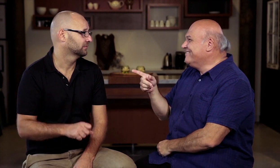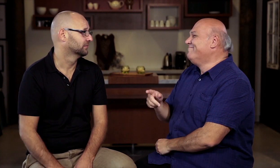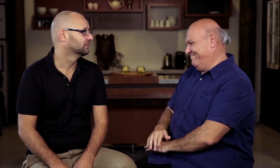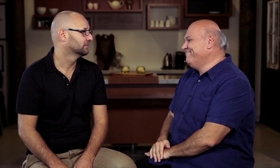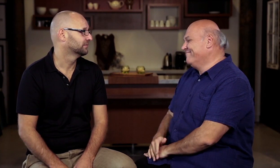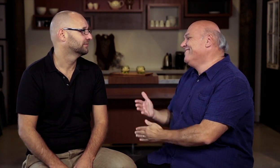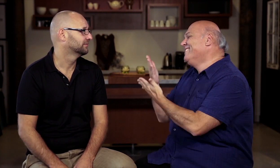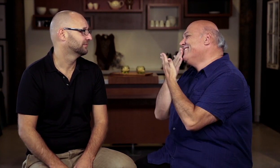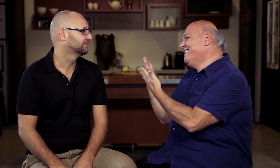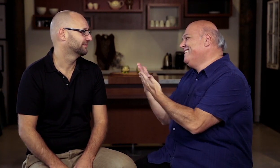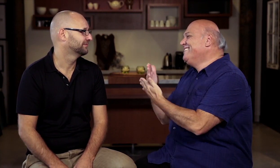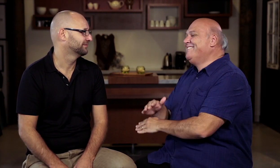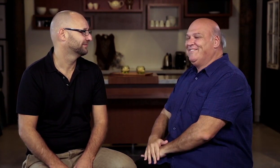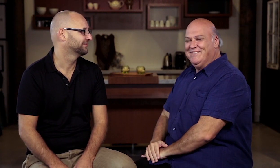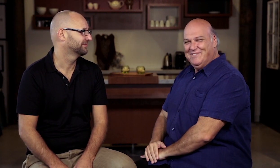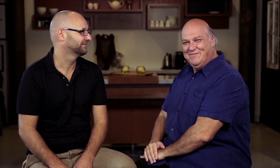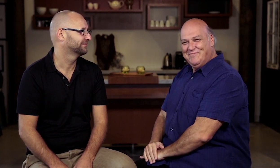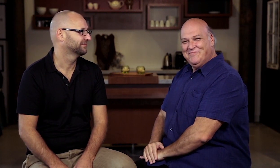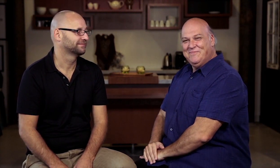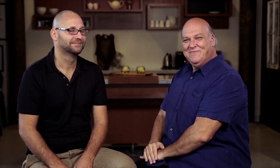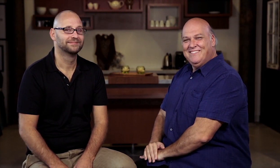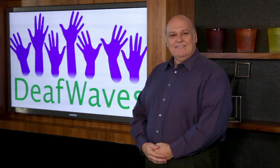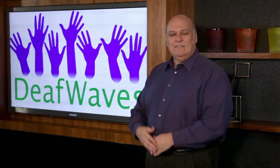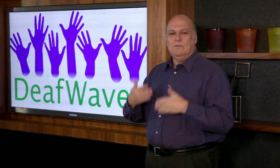must do something. Yes. Thank you.